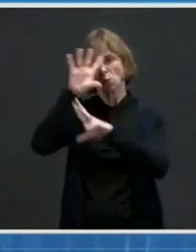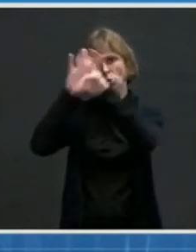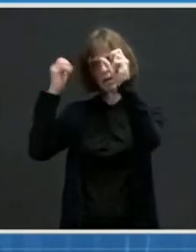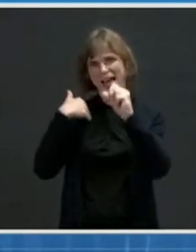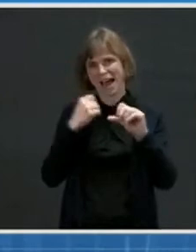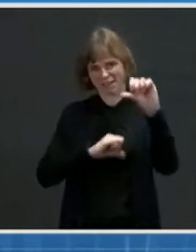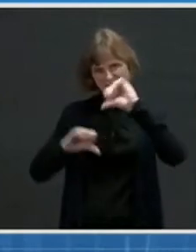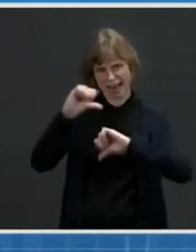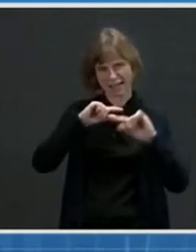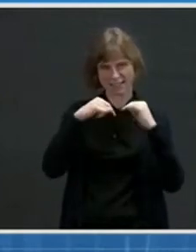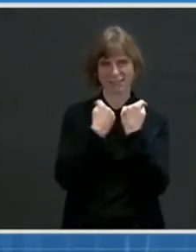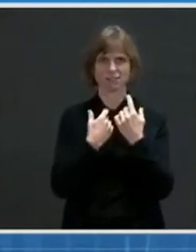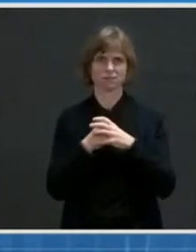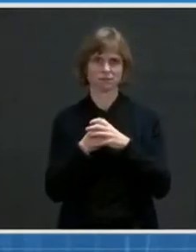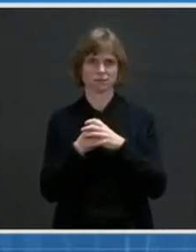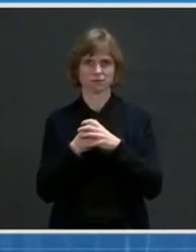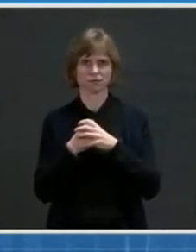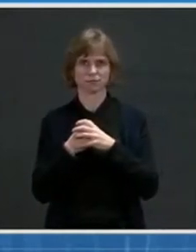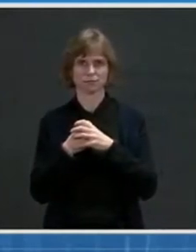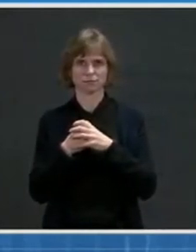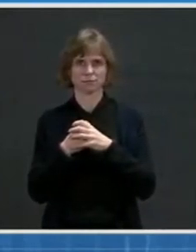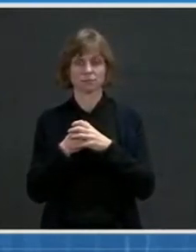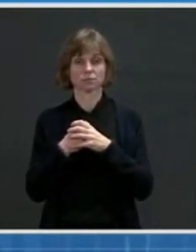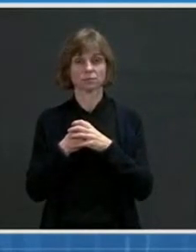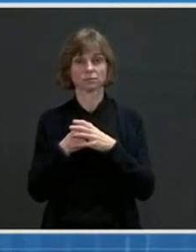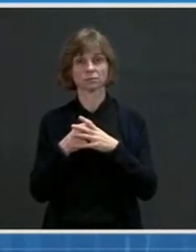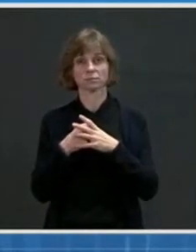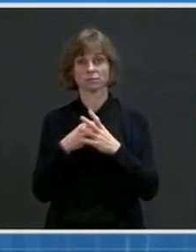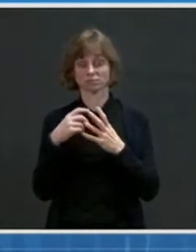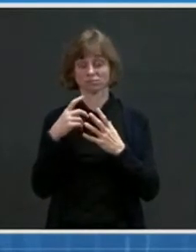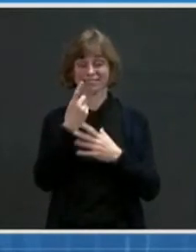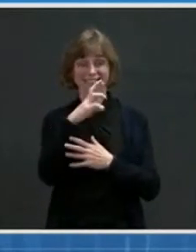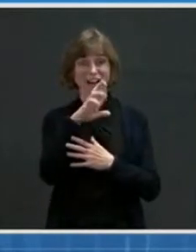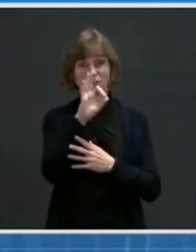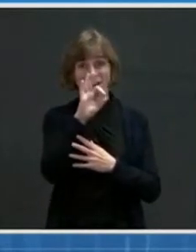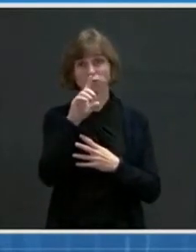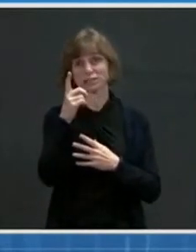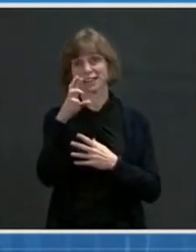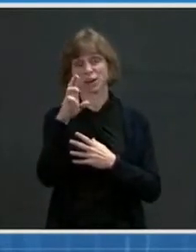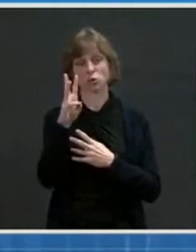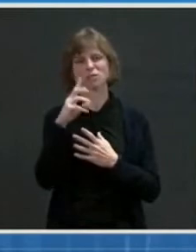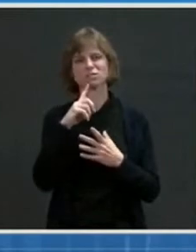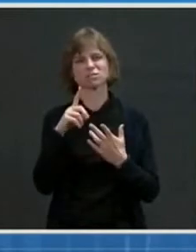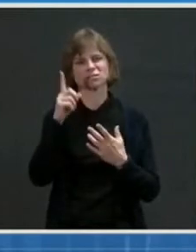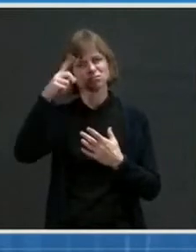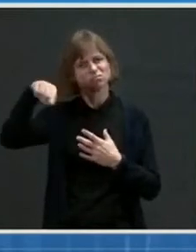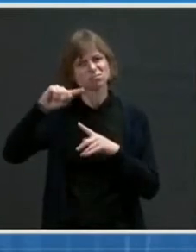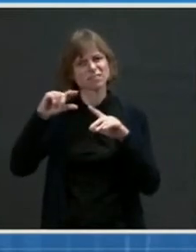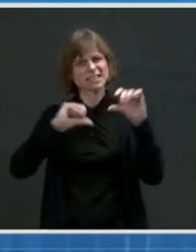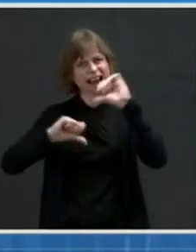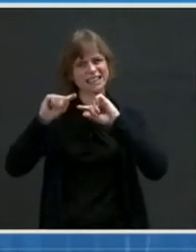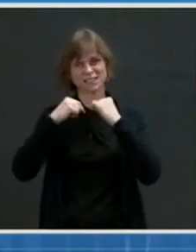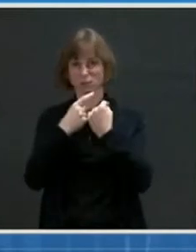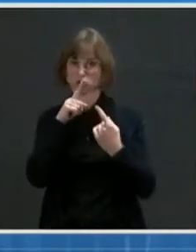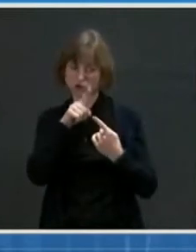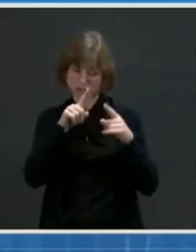THE SCIENTIFIC TEAM, THE PRESIDENT HAS THE SCIENTIFIC TEAM, INCLUDING PROMINENTLY DR.